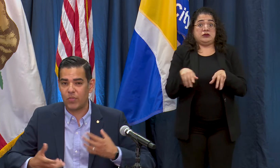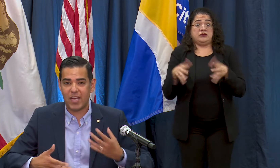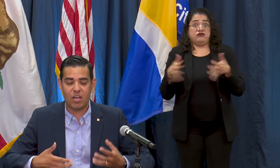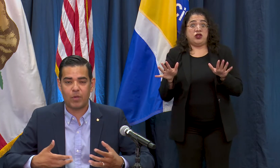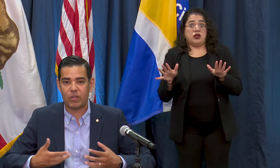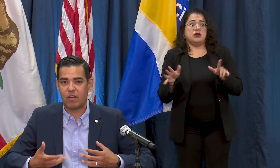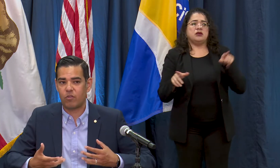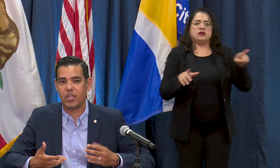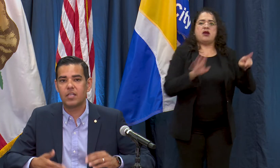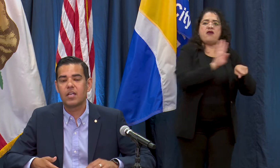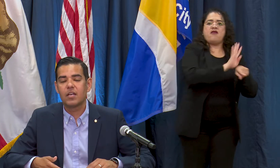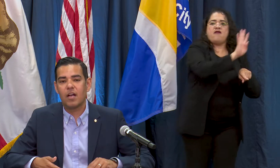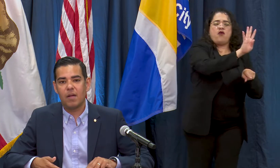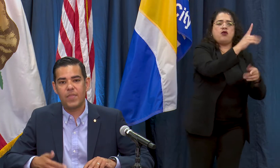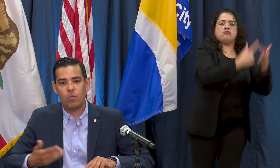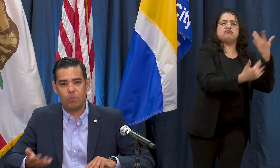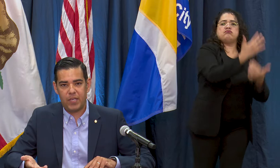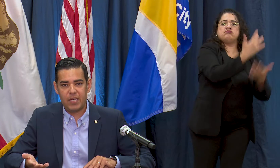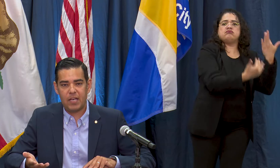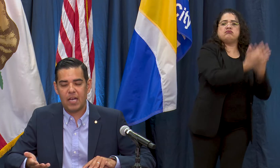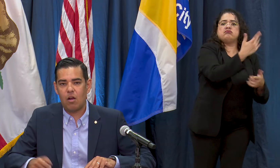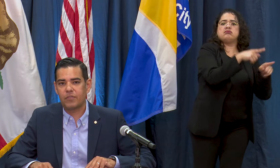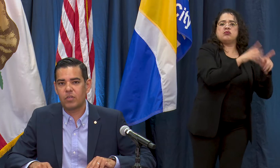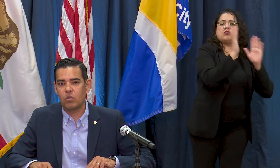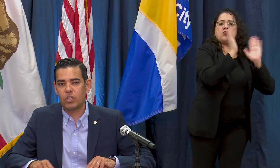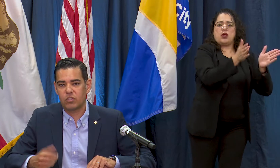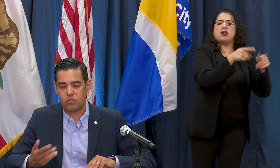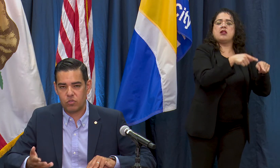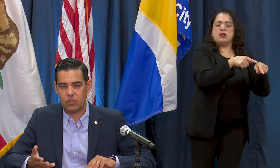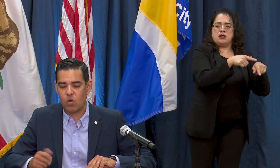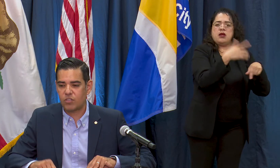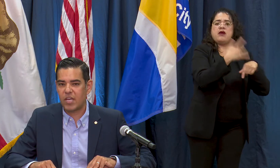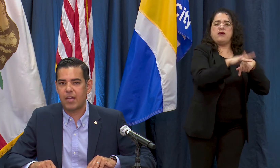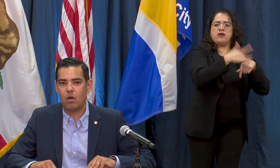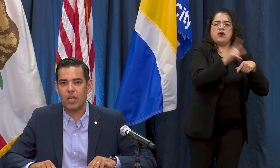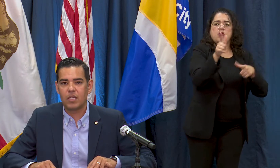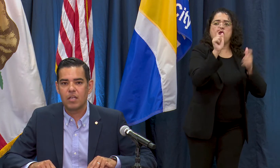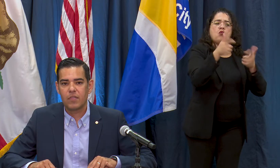economic recovery you can watch that on the